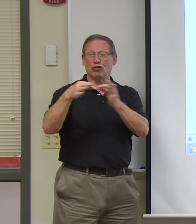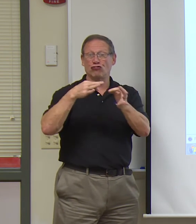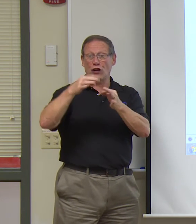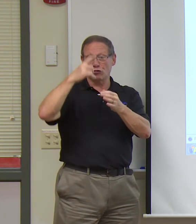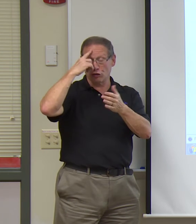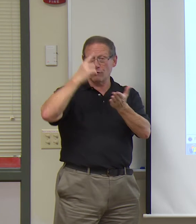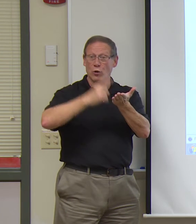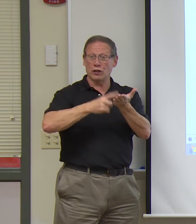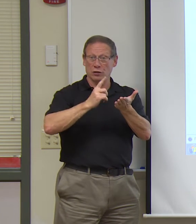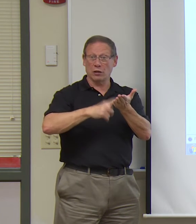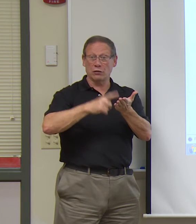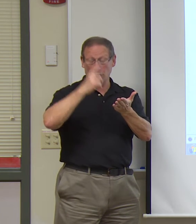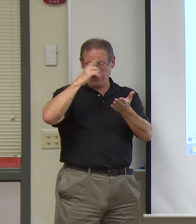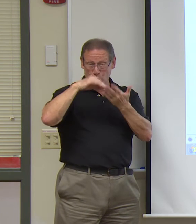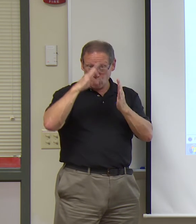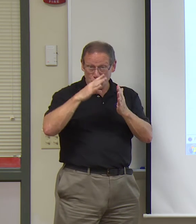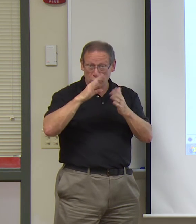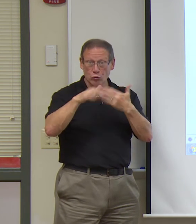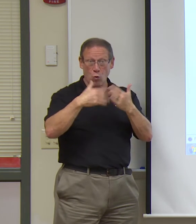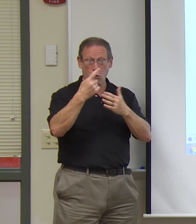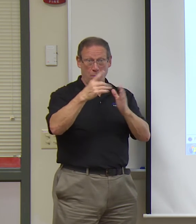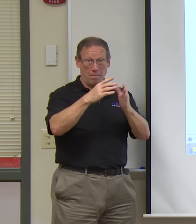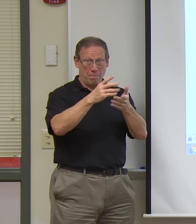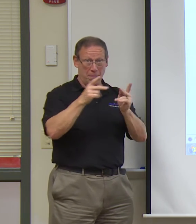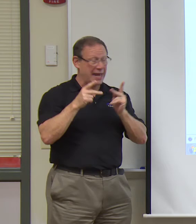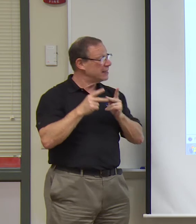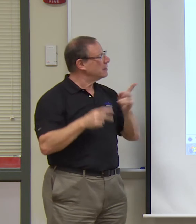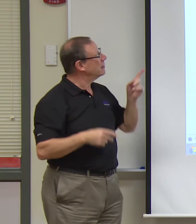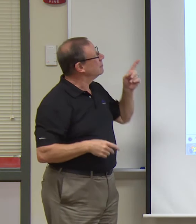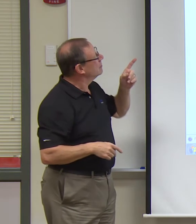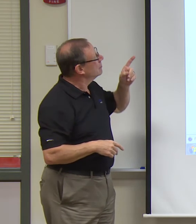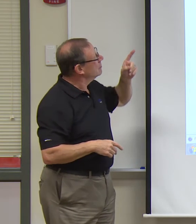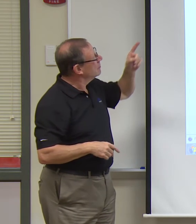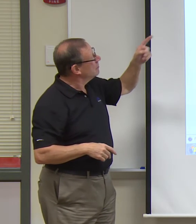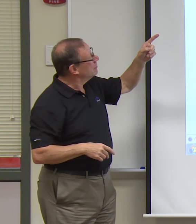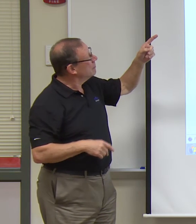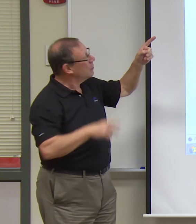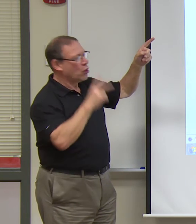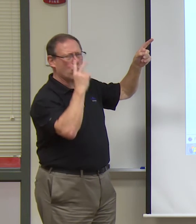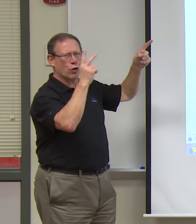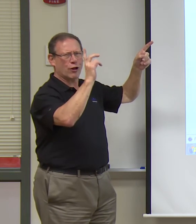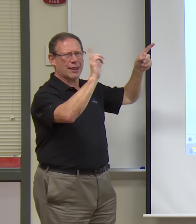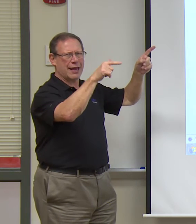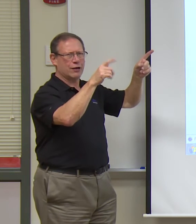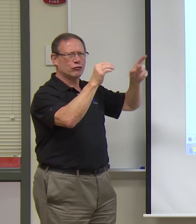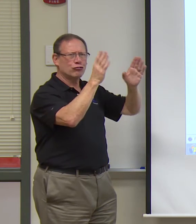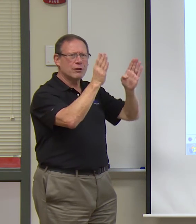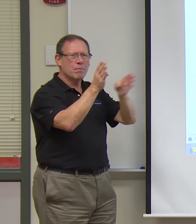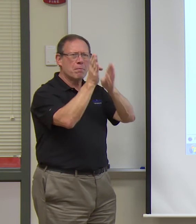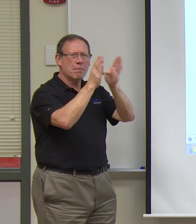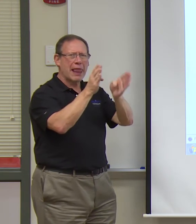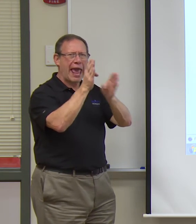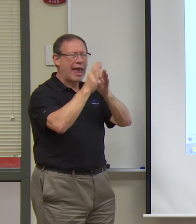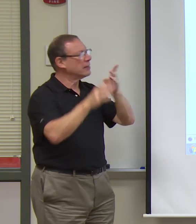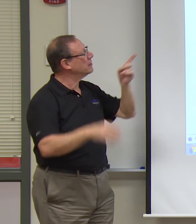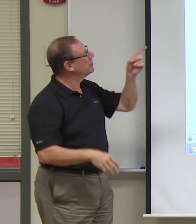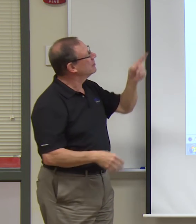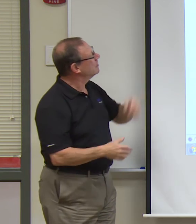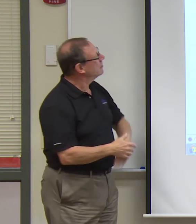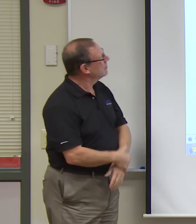And up here, we'll look at this later, but she uses a plan up here that, just again,